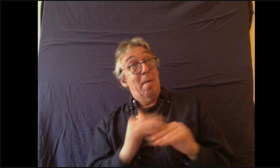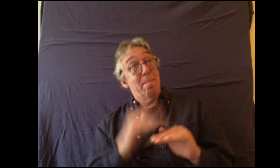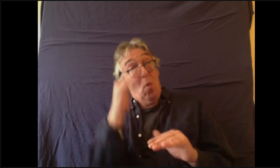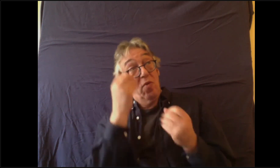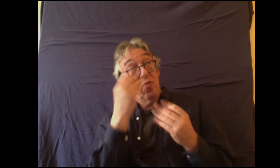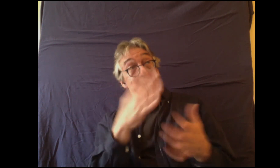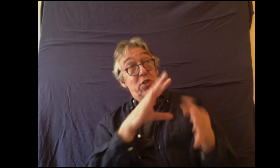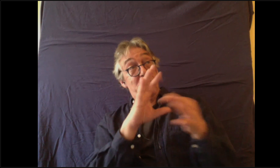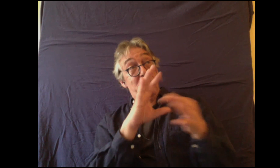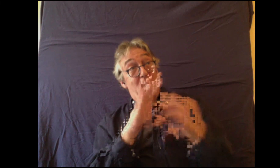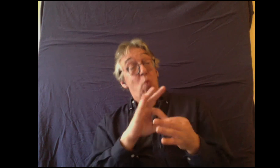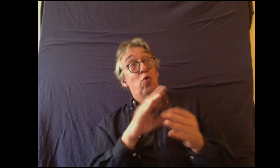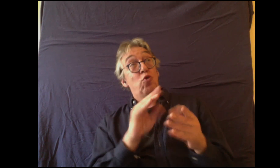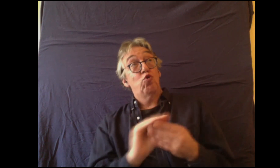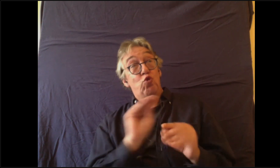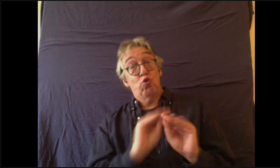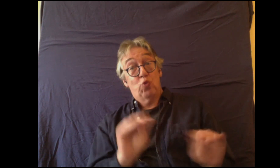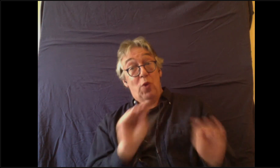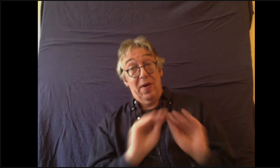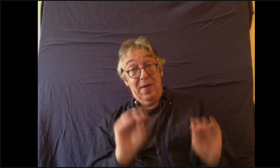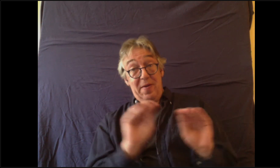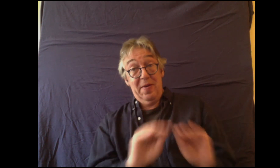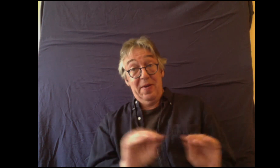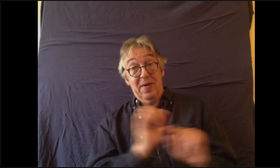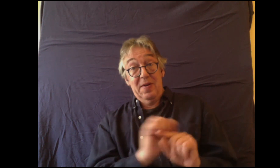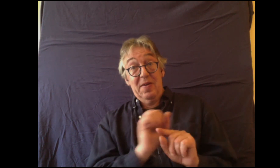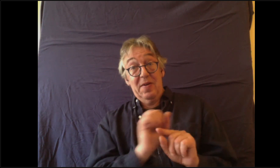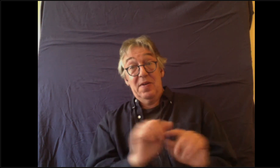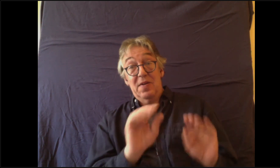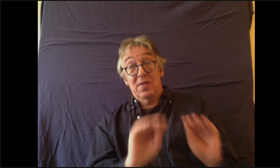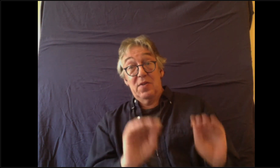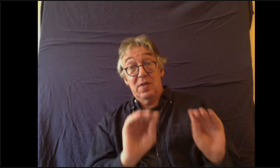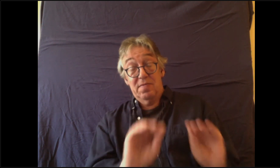or content on the training courses that you give to mainstream NGOs,